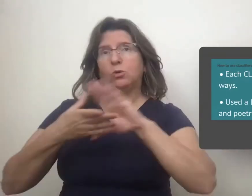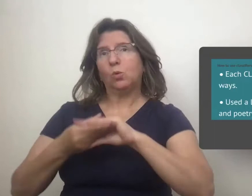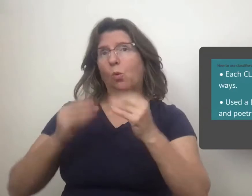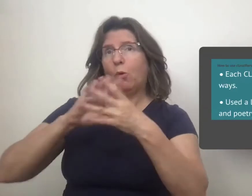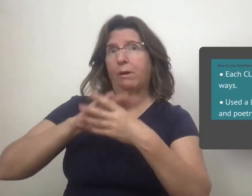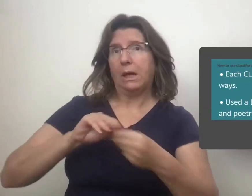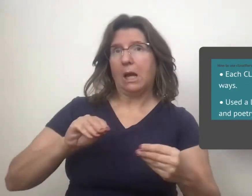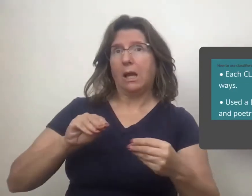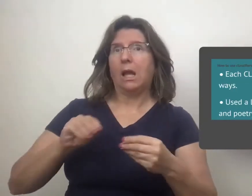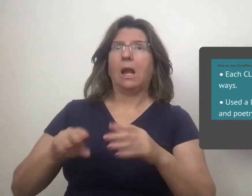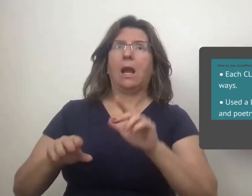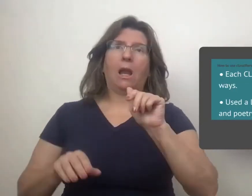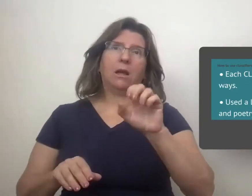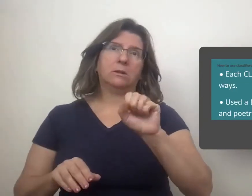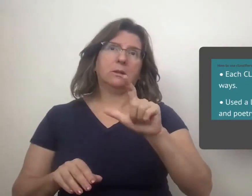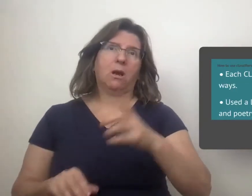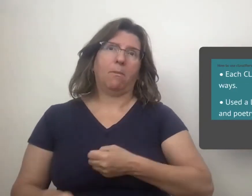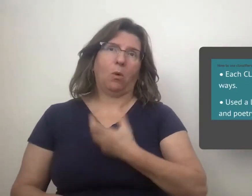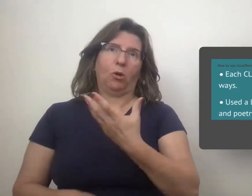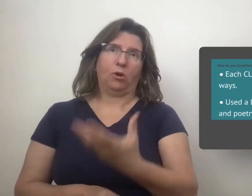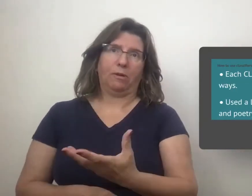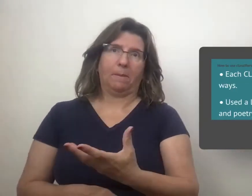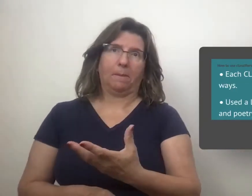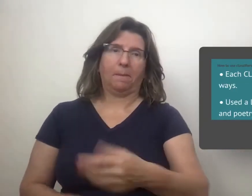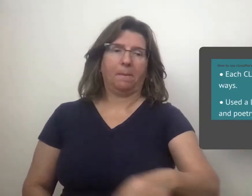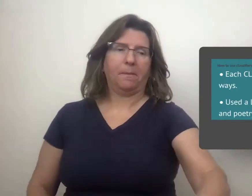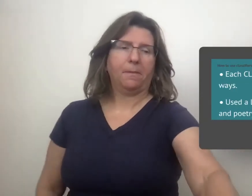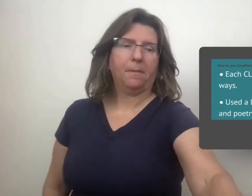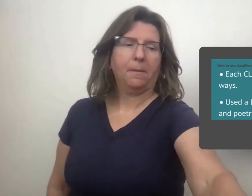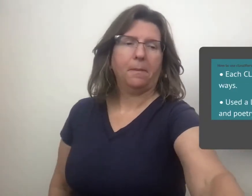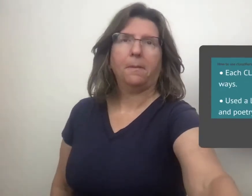They are used heavily and beautifully in ASL storytelling and poetry.